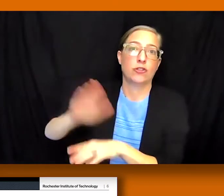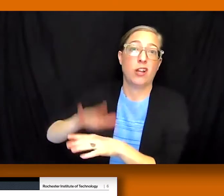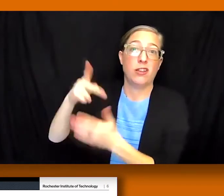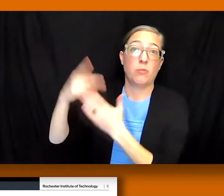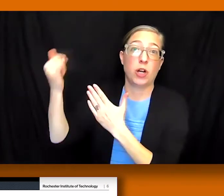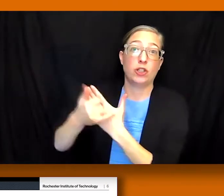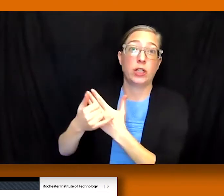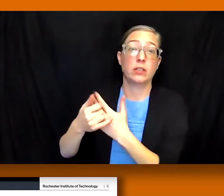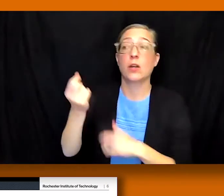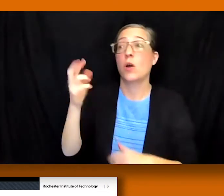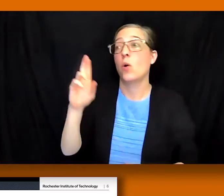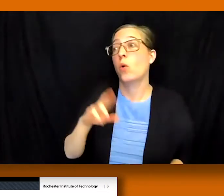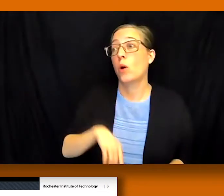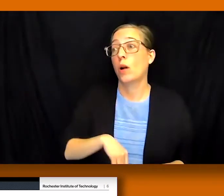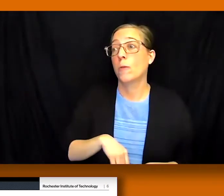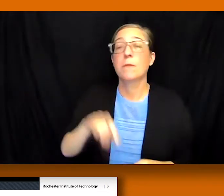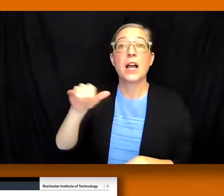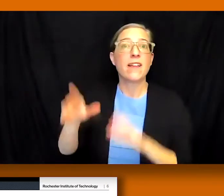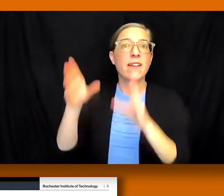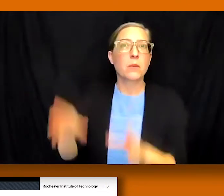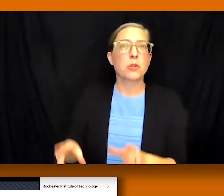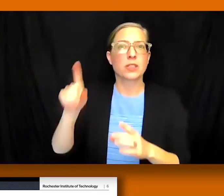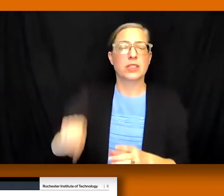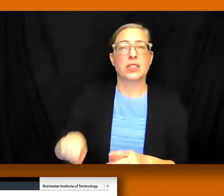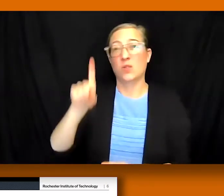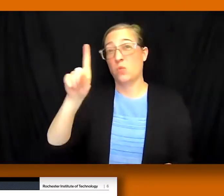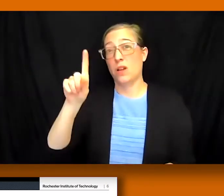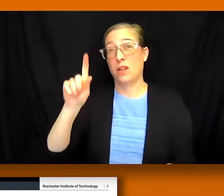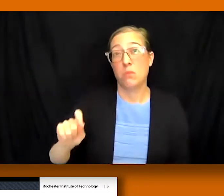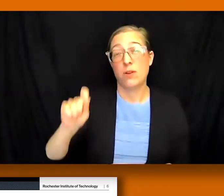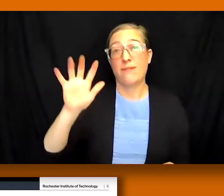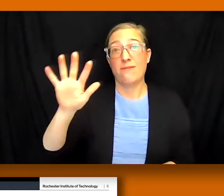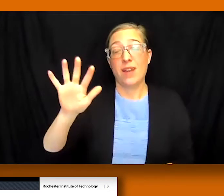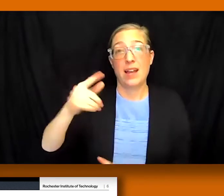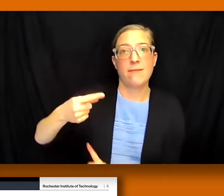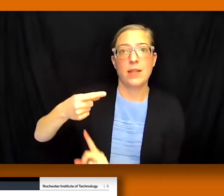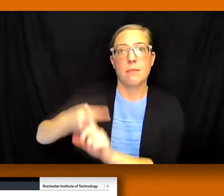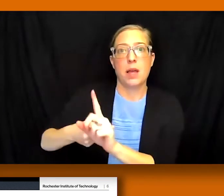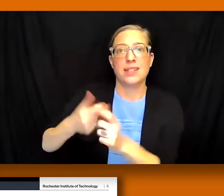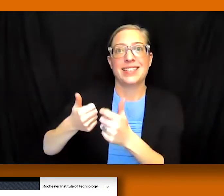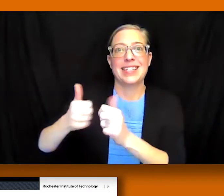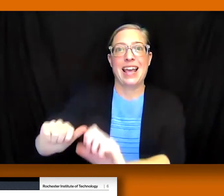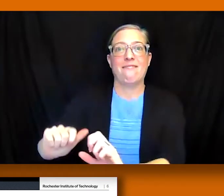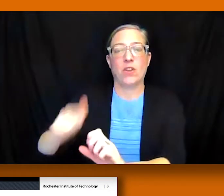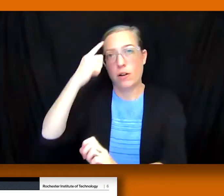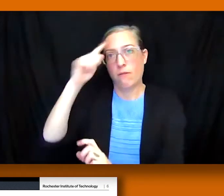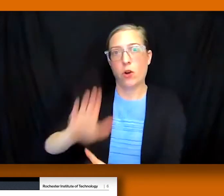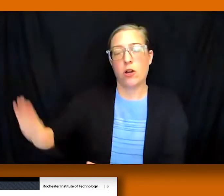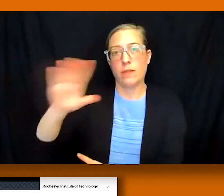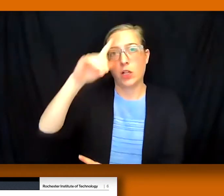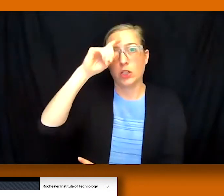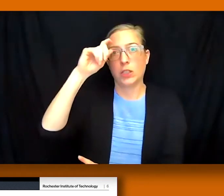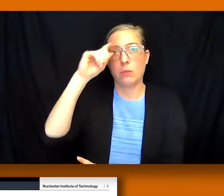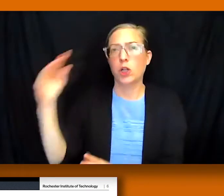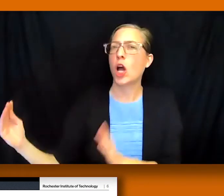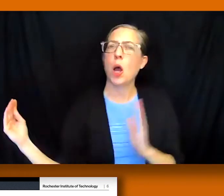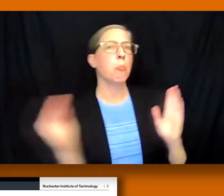to fill in the rest of their summer." Just put that in, and we'll make it work.